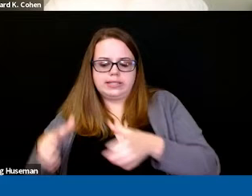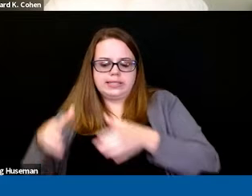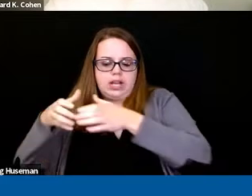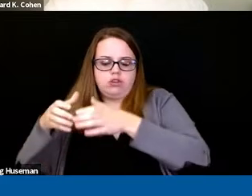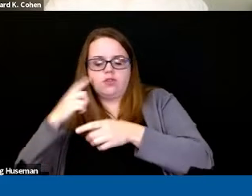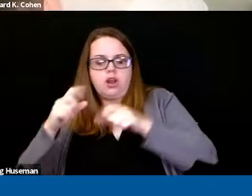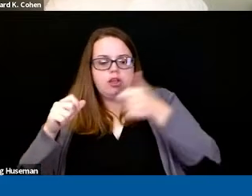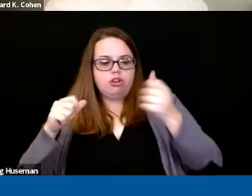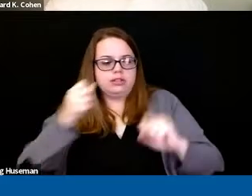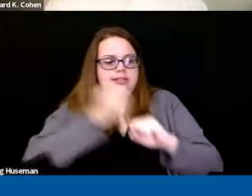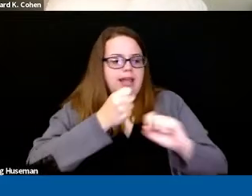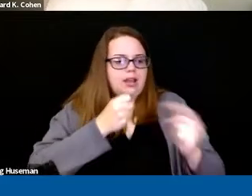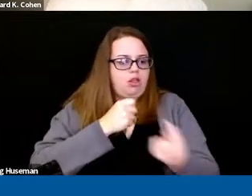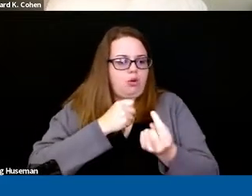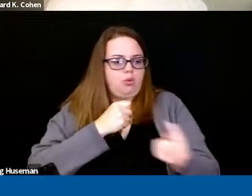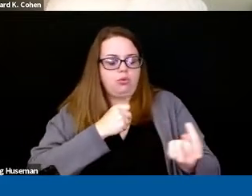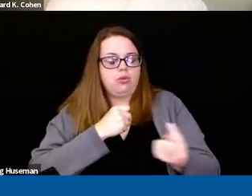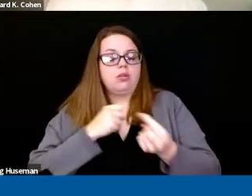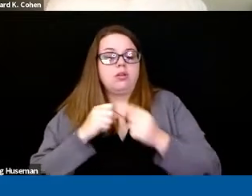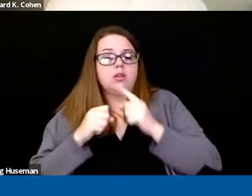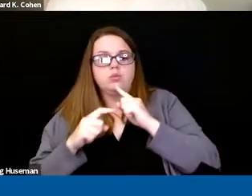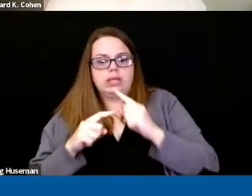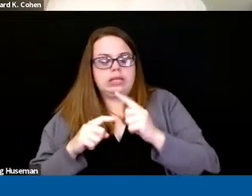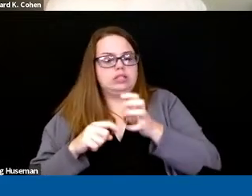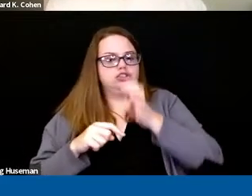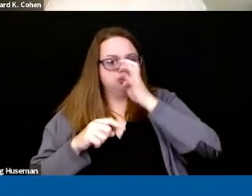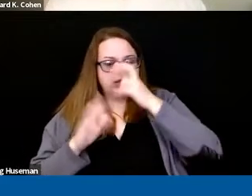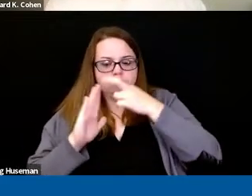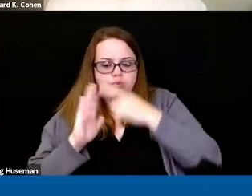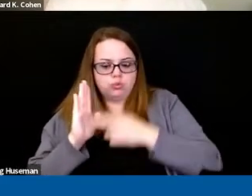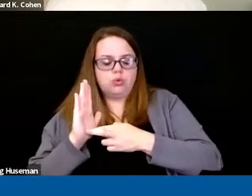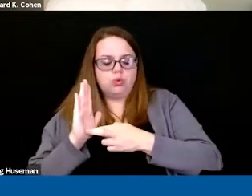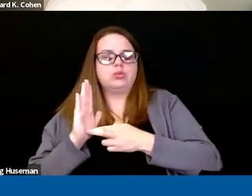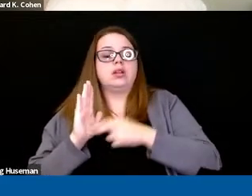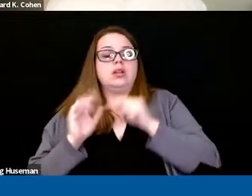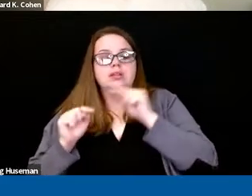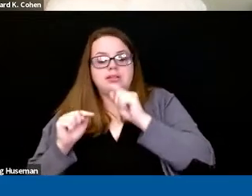And there is a very strict hierarchy when it comes to composite widgets. These have to be composed with very specific